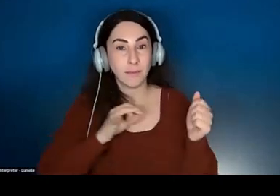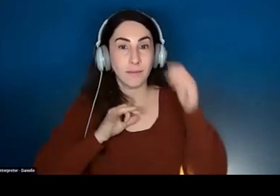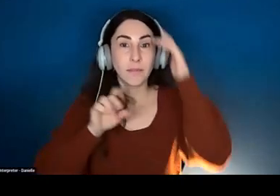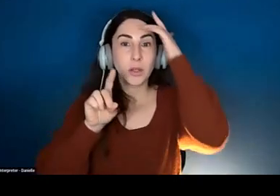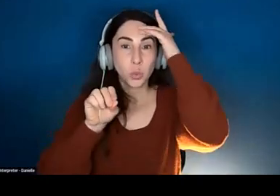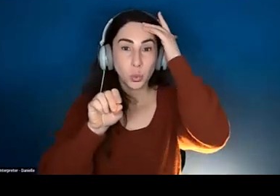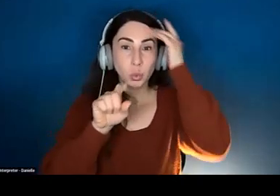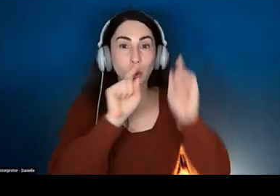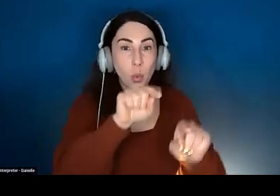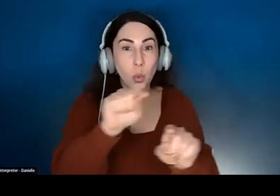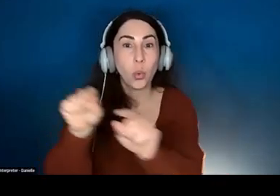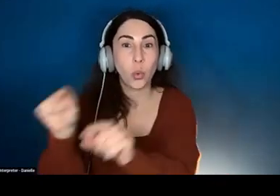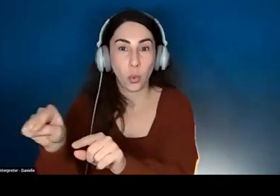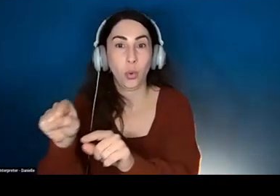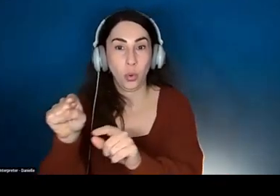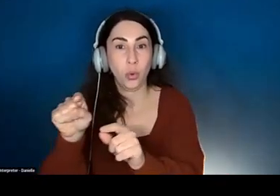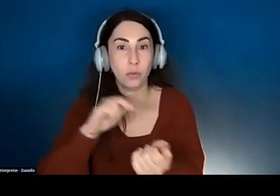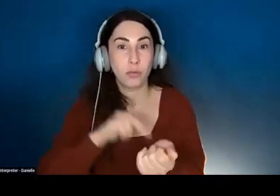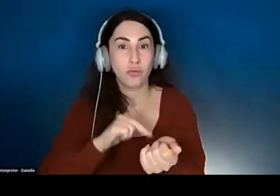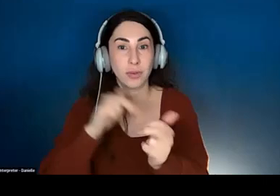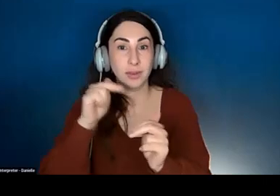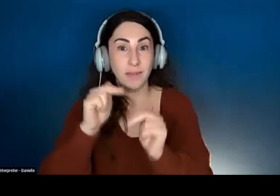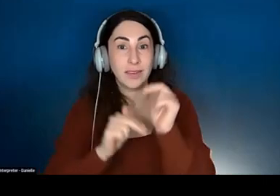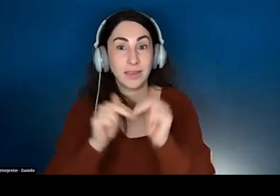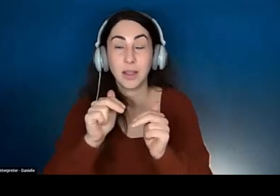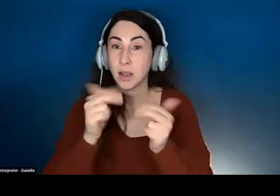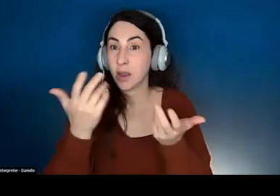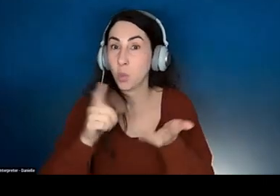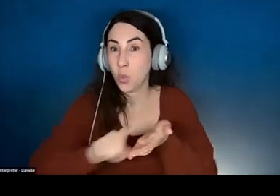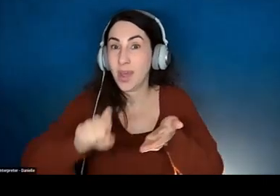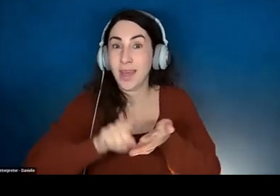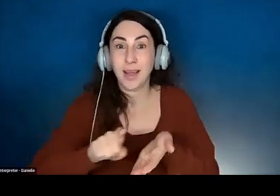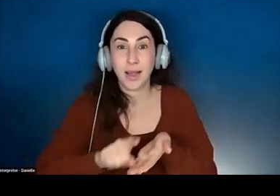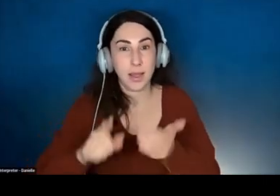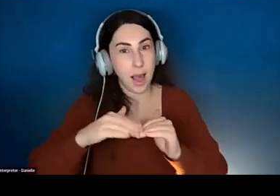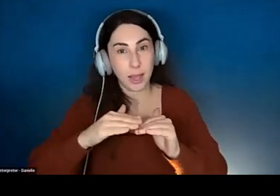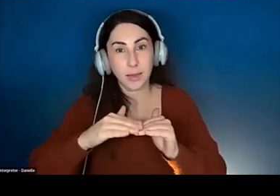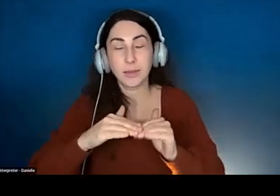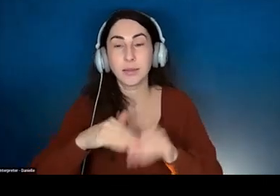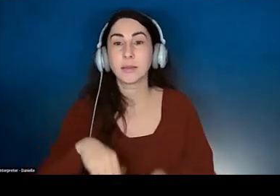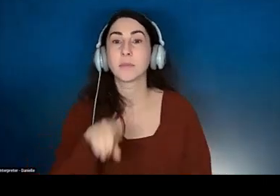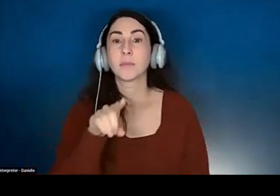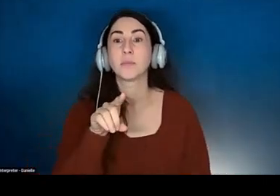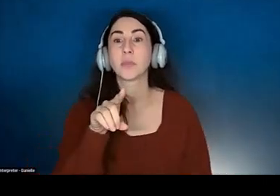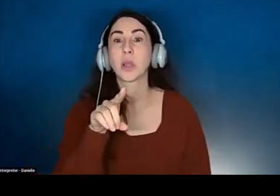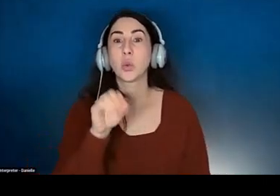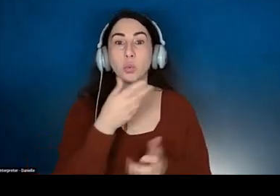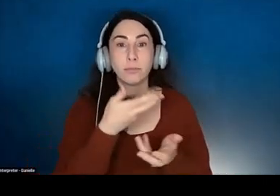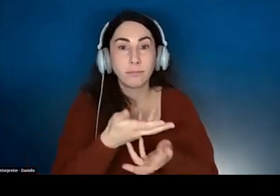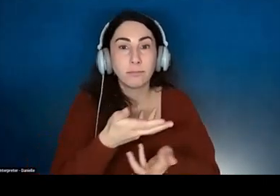facilities on a regular basis, at least weekly, connecting with the Medicaid population on the regular.